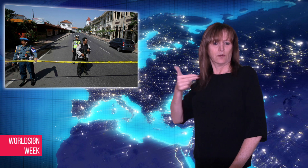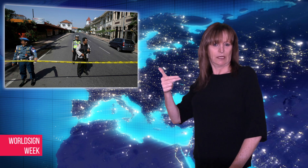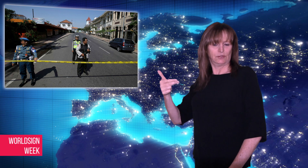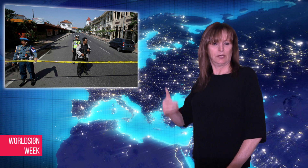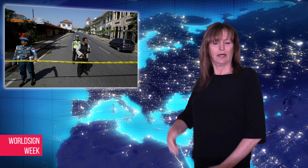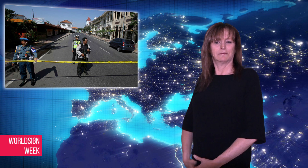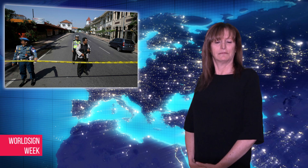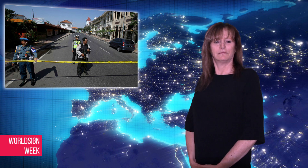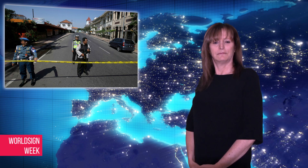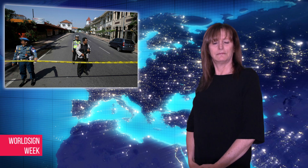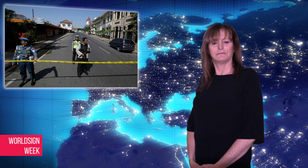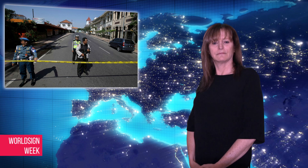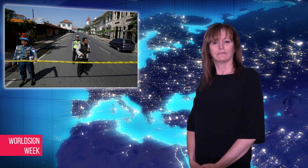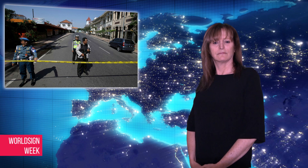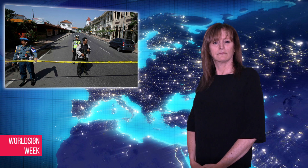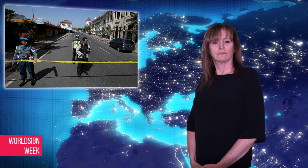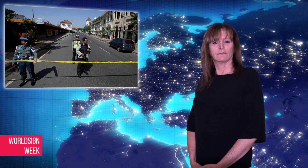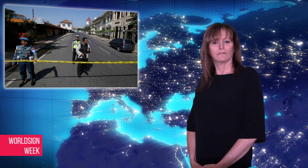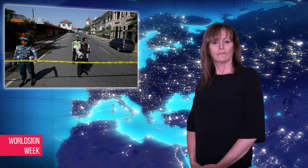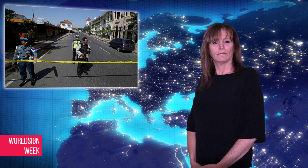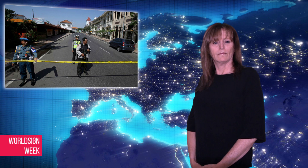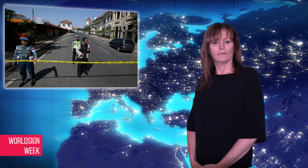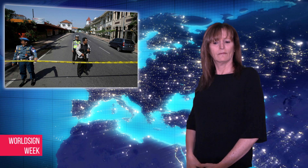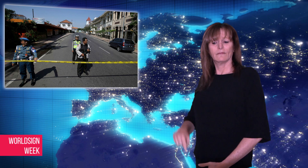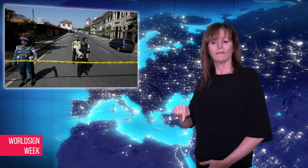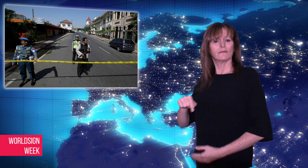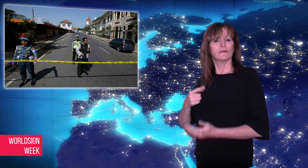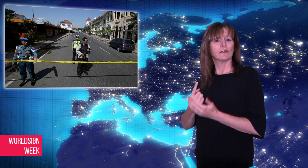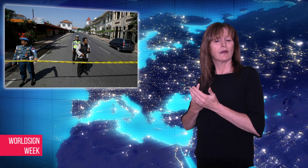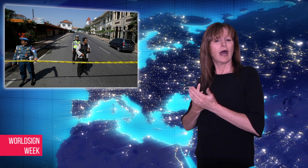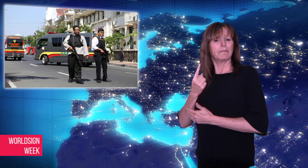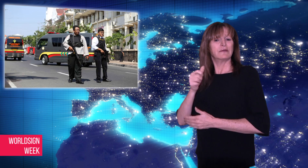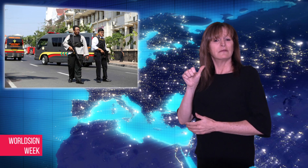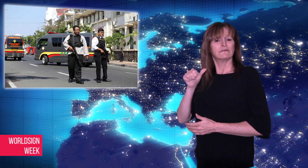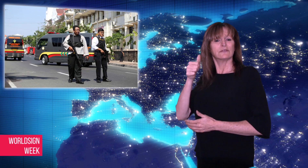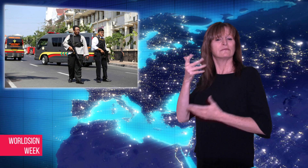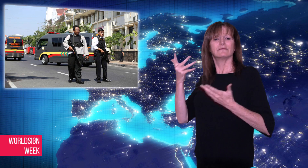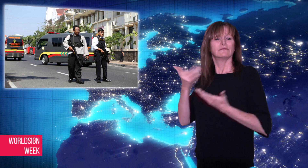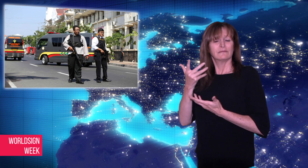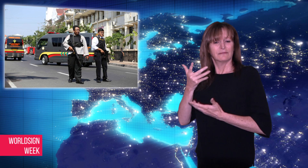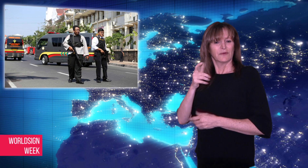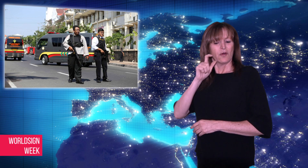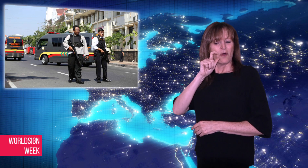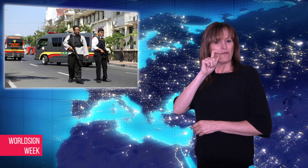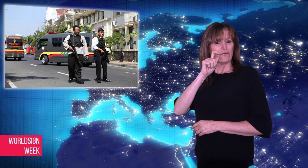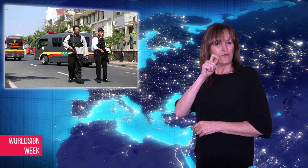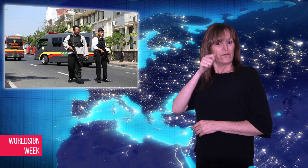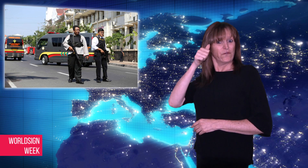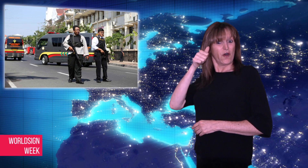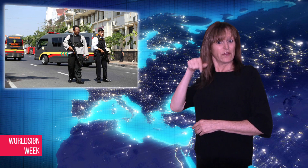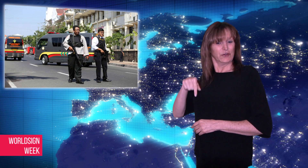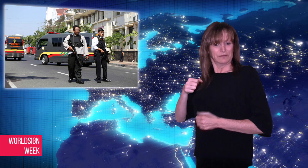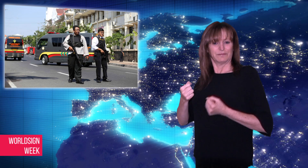with the father driving a car ridden with bombs into one church. Next, the